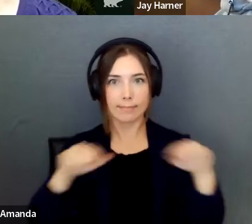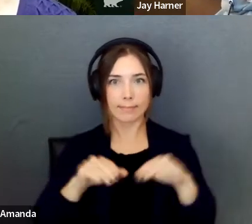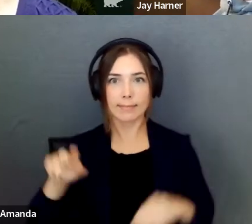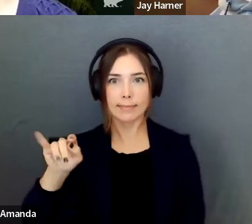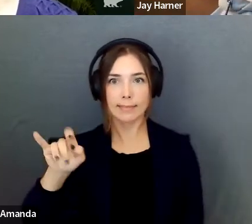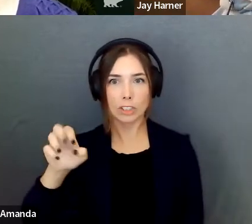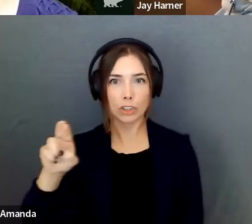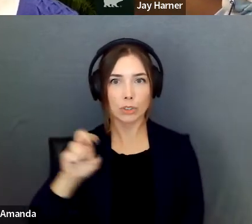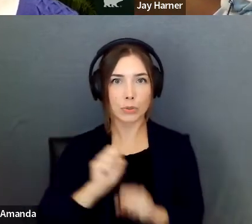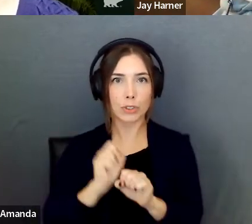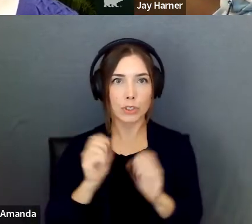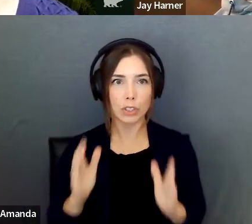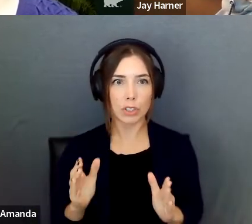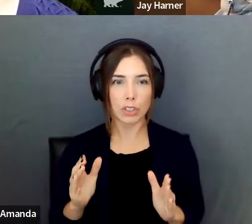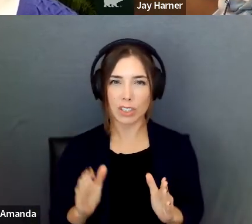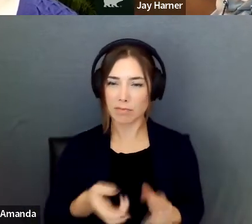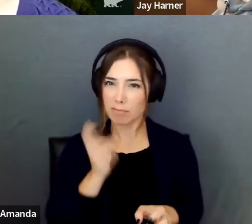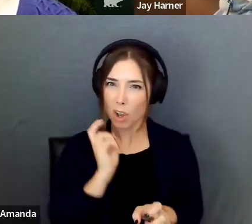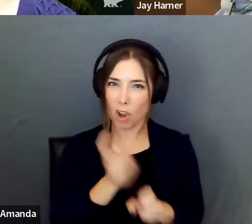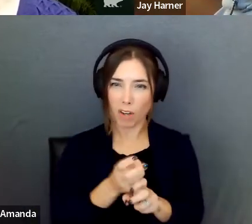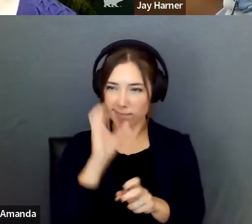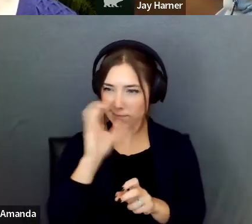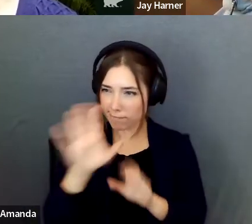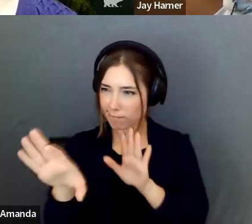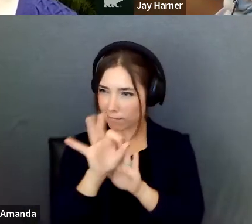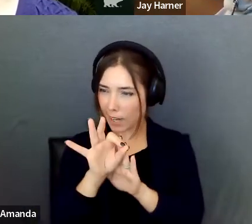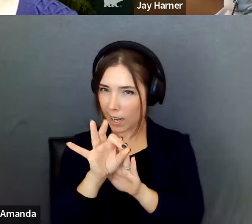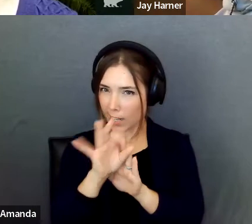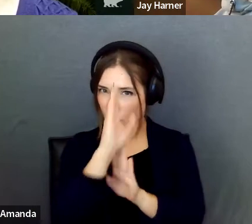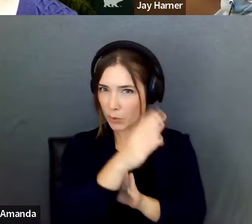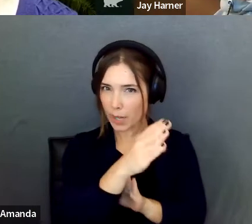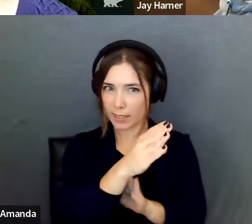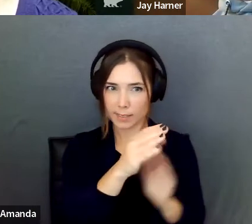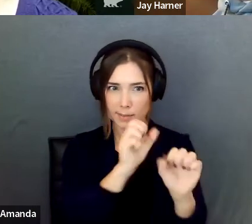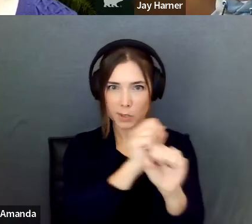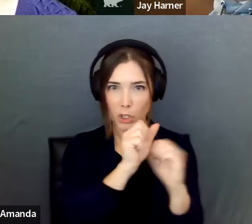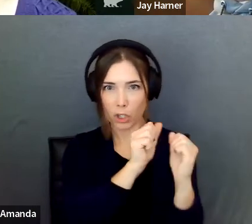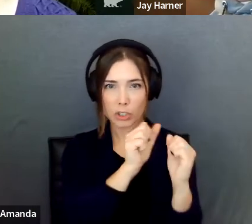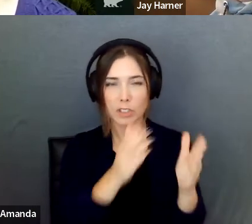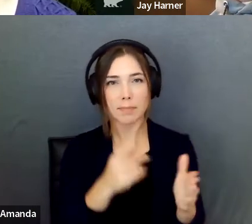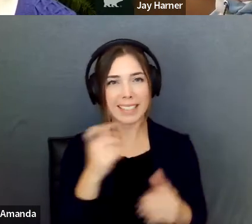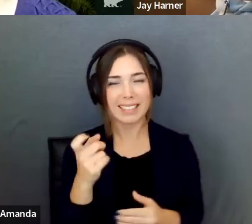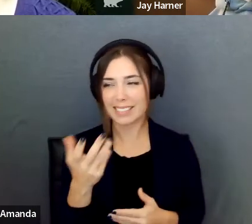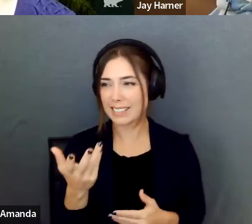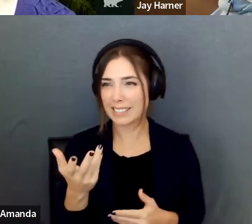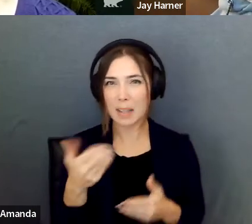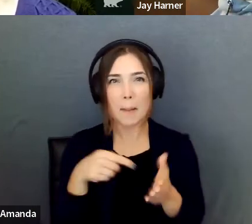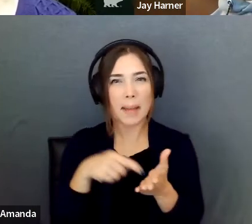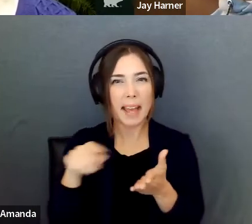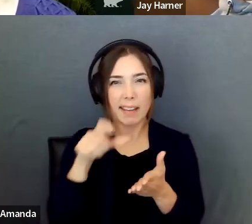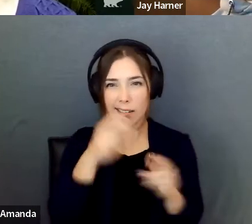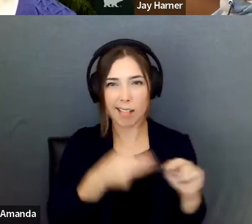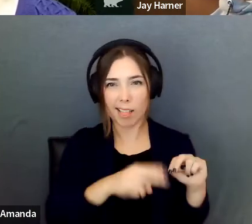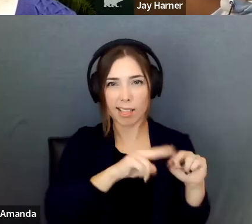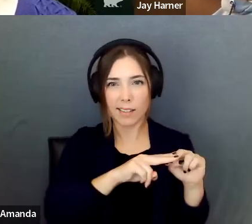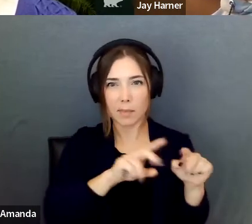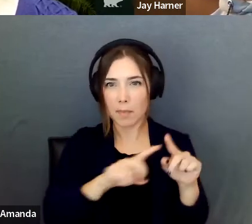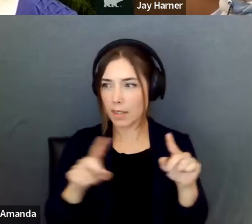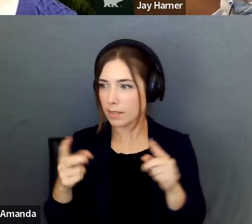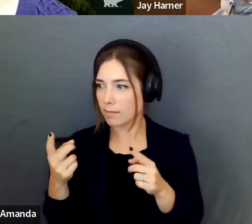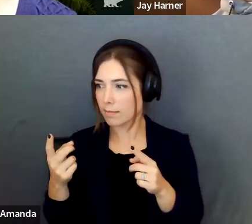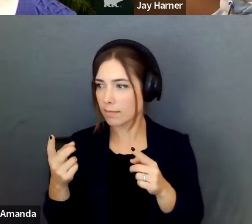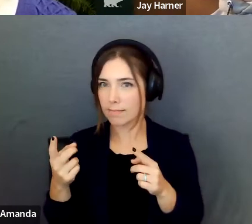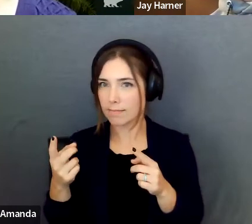pay has not gone up substantially in comparison to many of the different sectors of employment